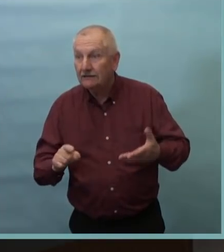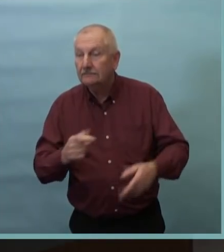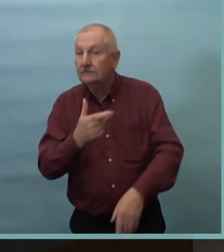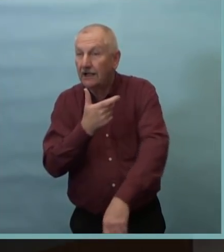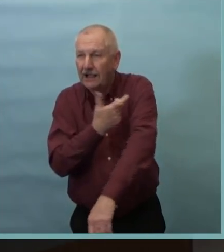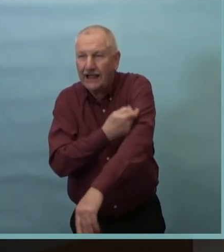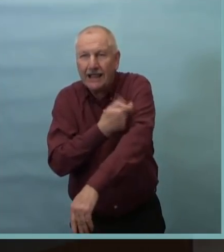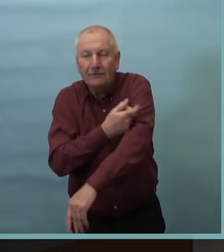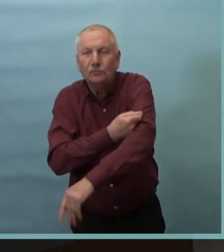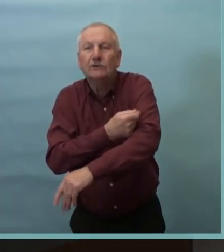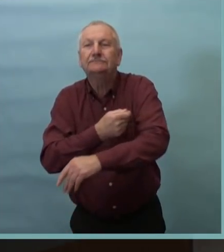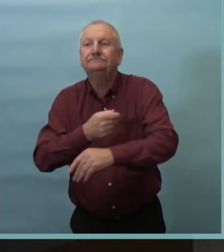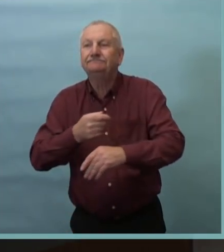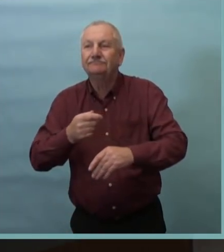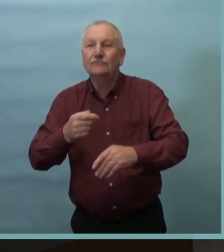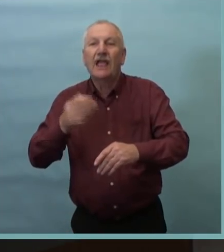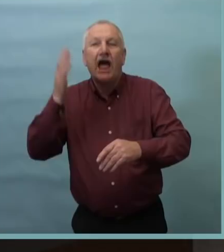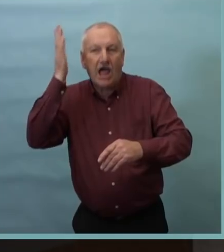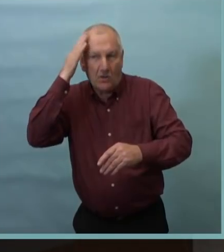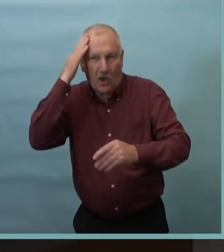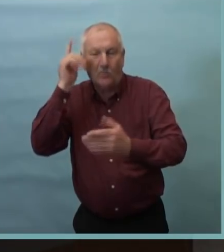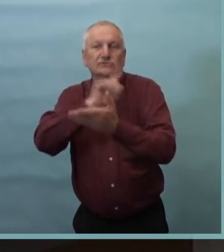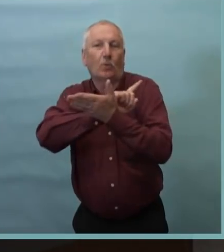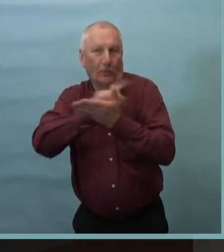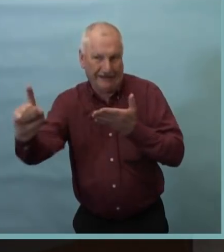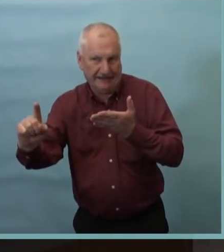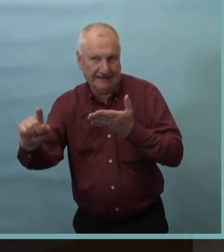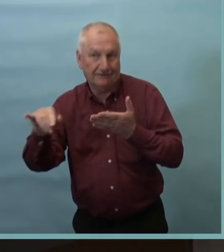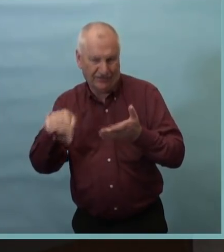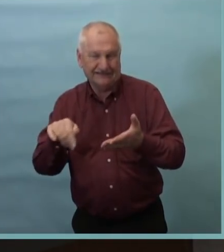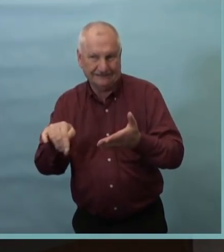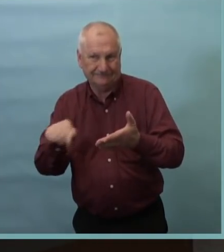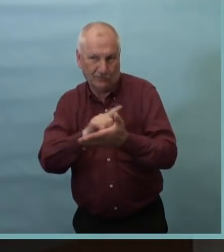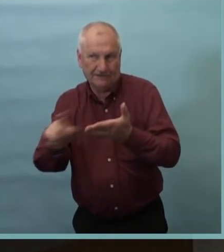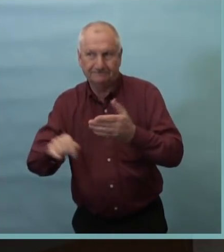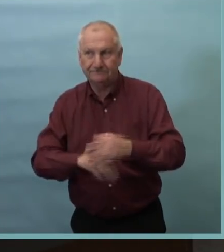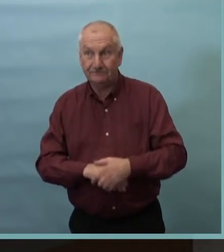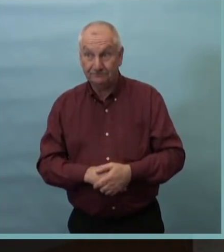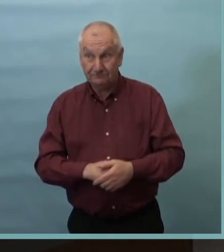regular medical appointments including those for immunization should be